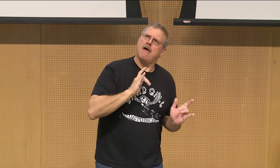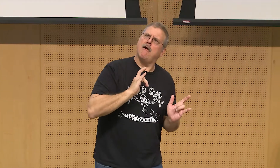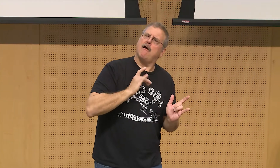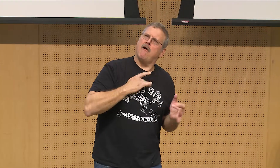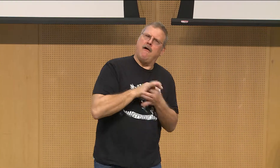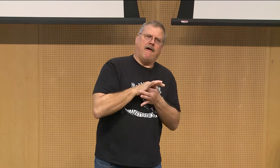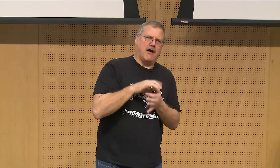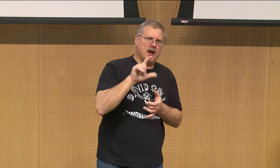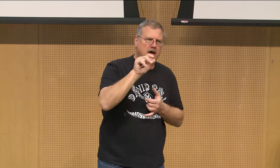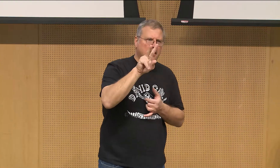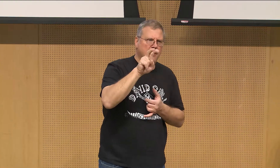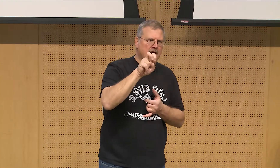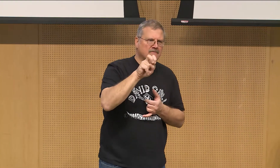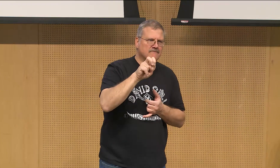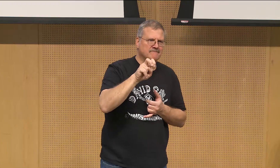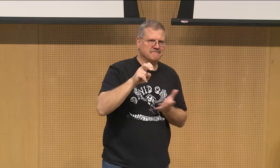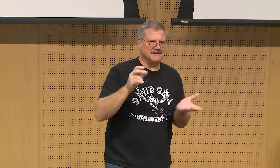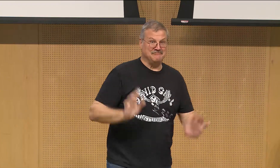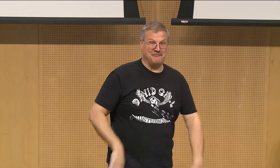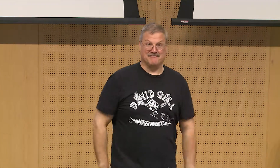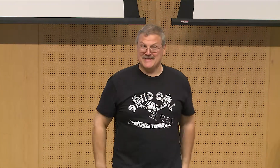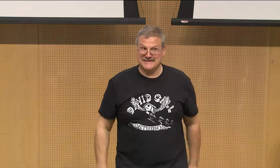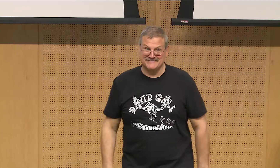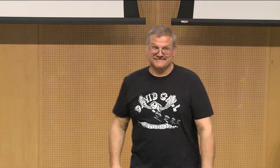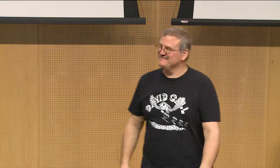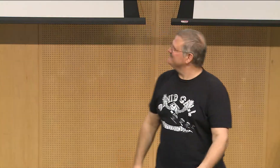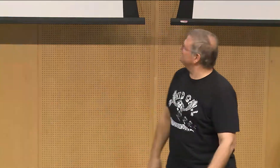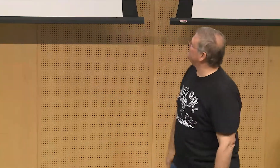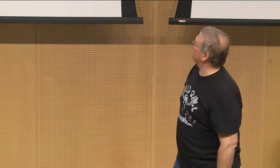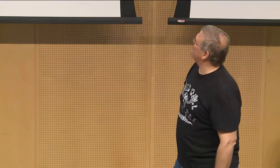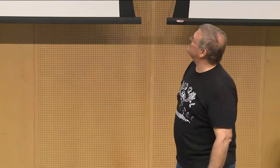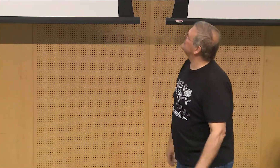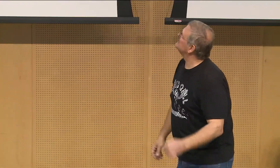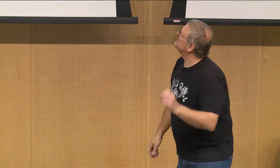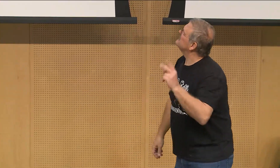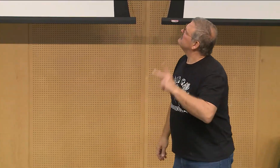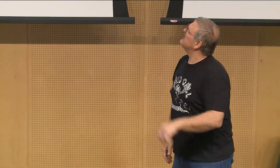It's love and connection between and mother and child with full language access.